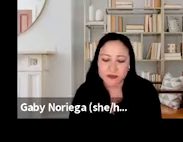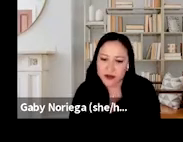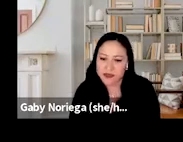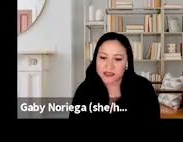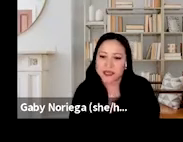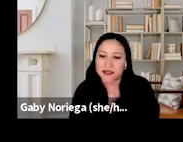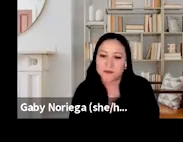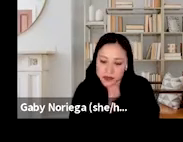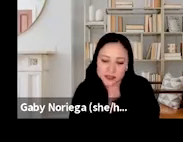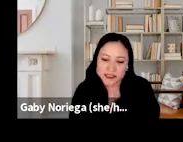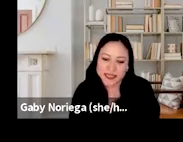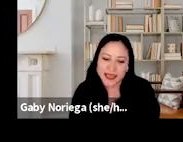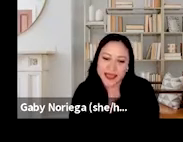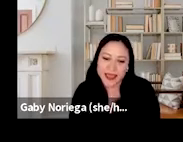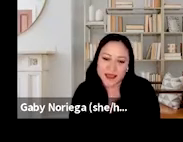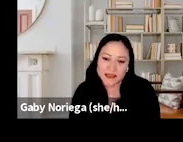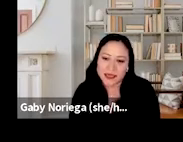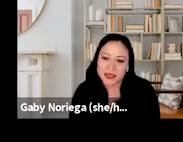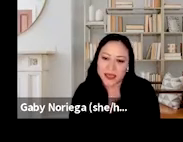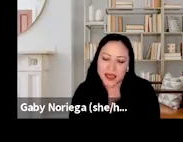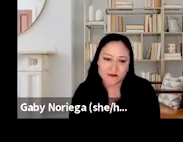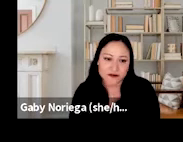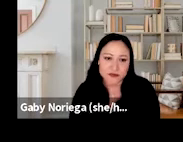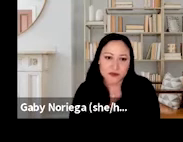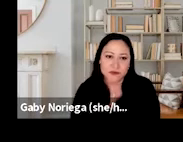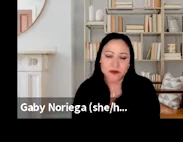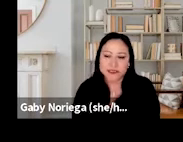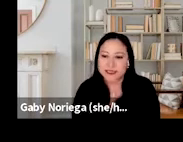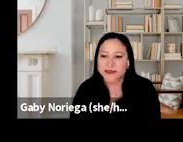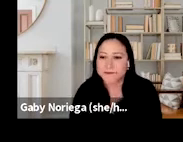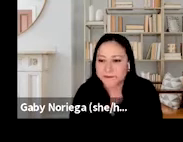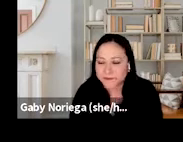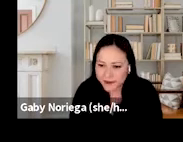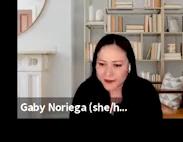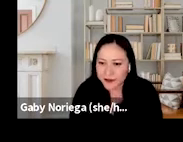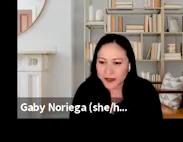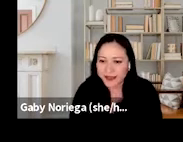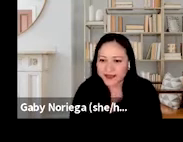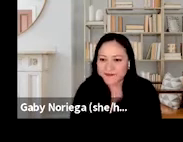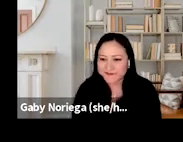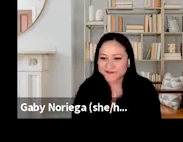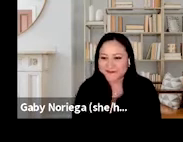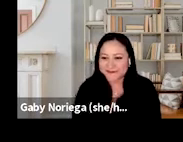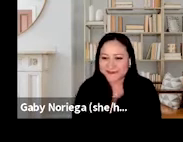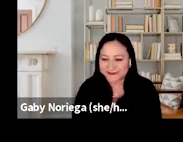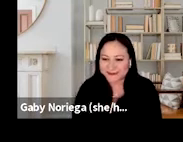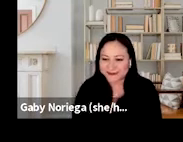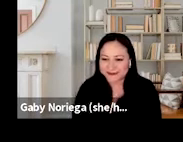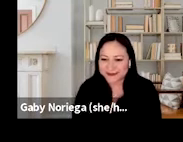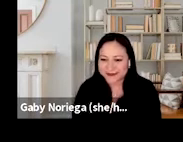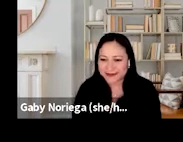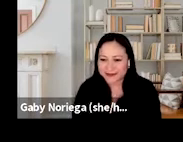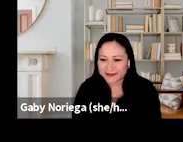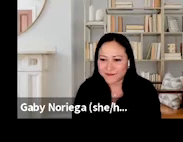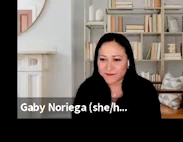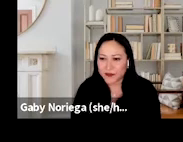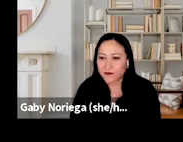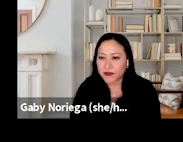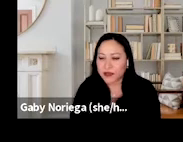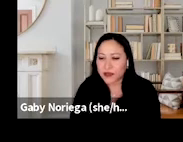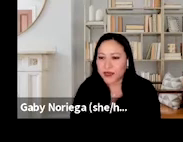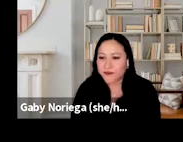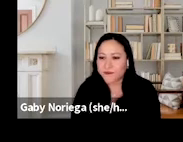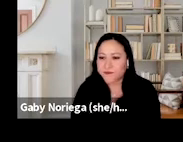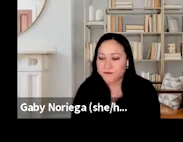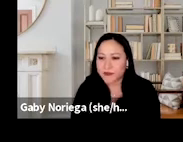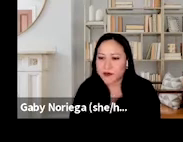Gaby Noriega (she/hers), SCEC: Alright, so with that we'll go to the next group which is health Center partners and partners and candy albertus will be representing go ahead candy.